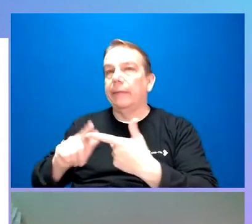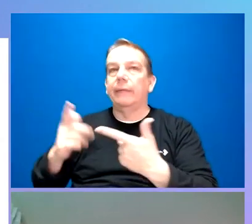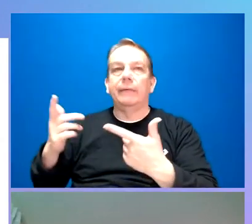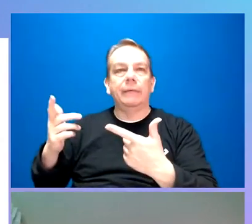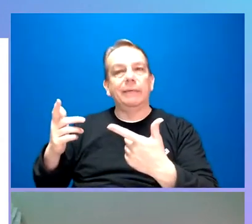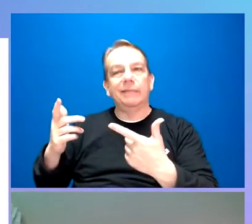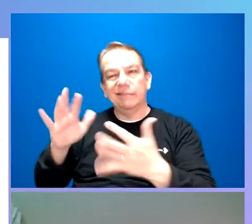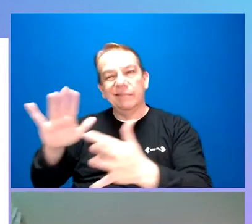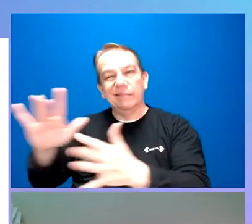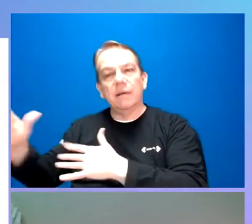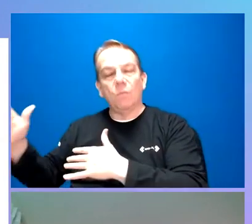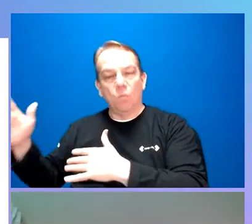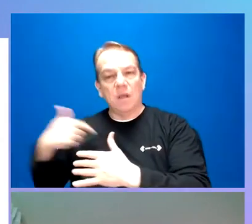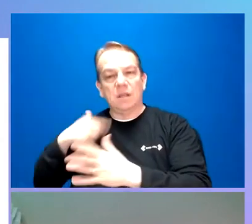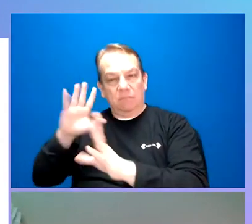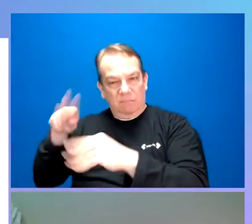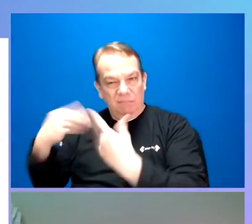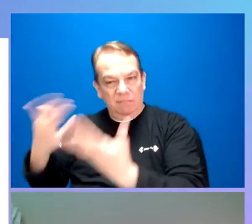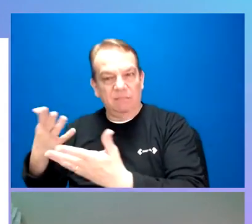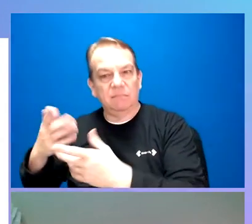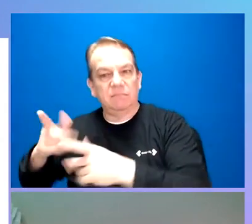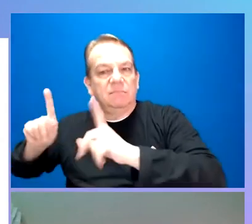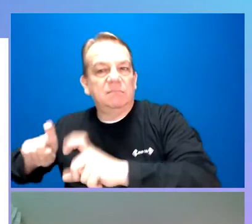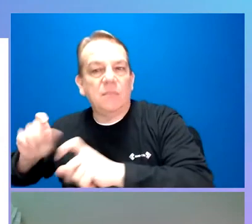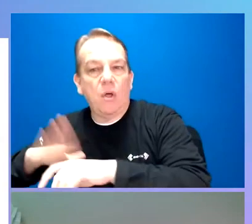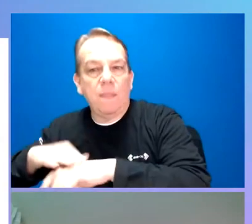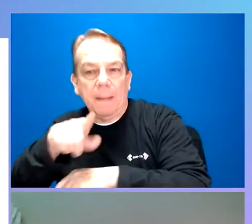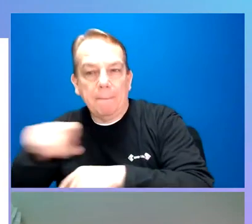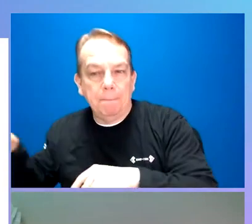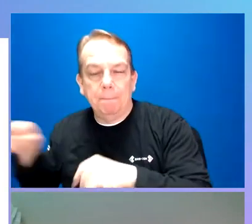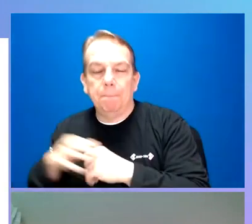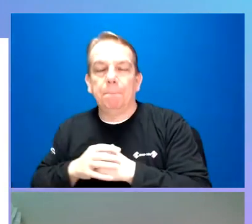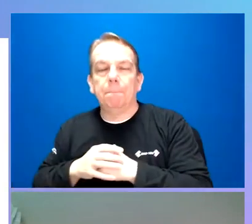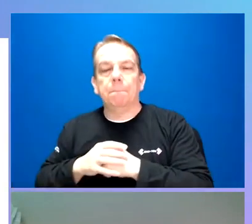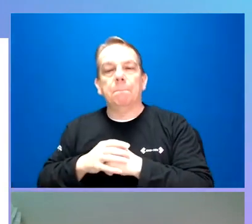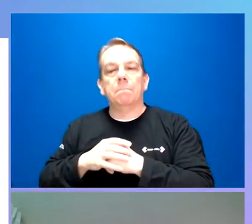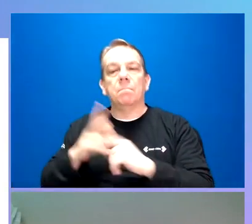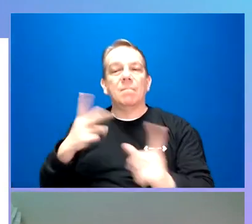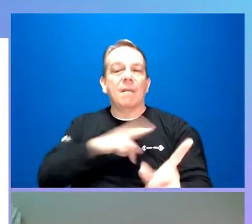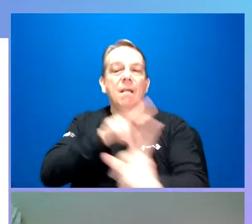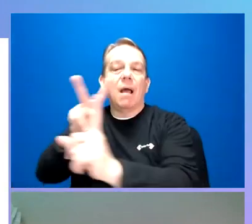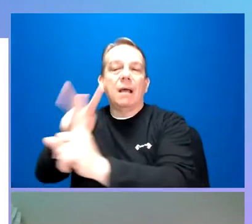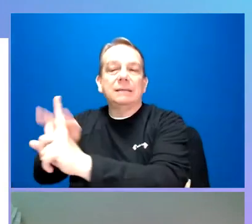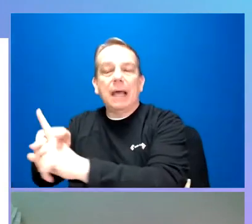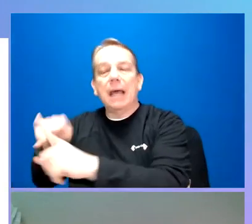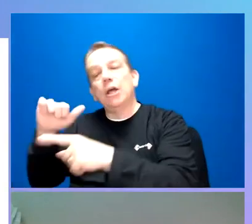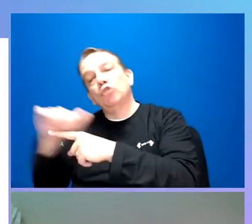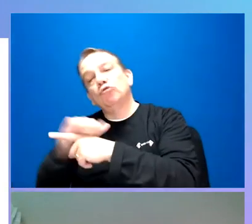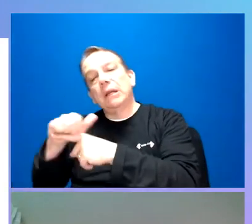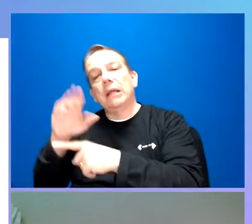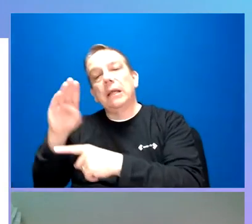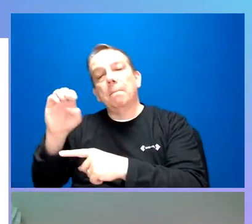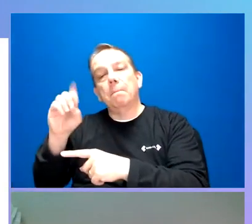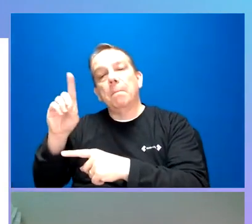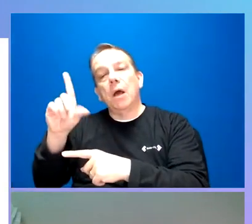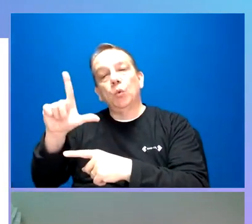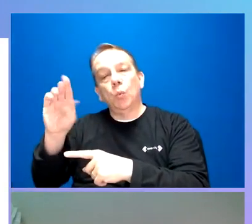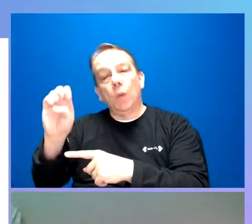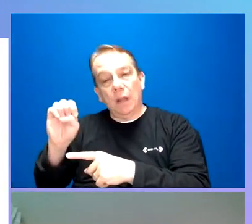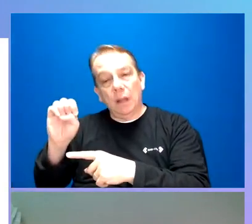key component of this entire process was to, uh, assign certain training modules. Uh,